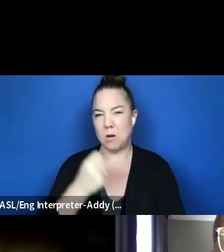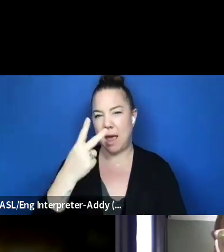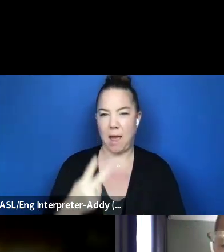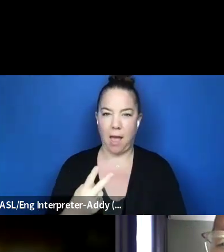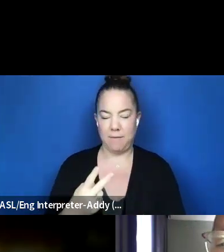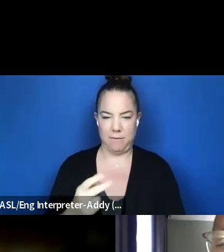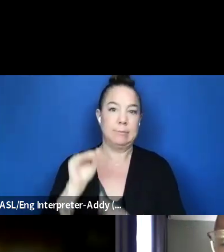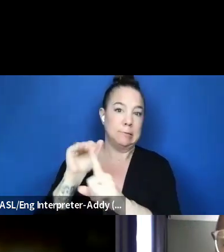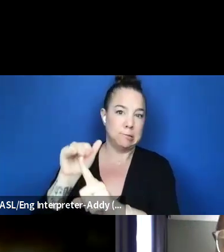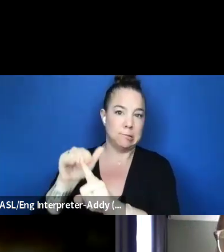Adeleigh Belyeu: so